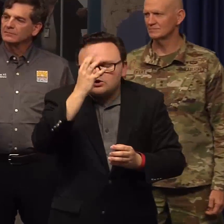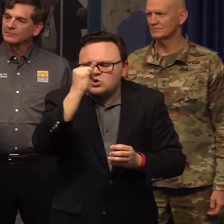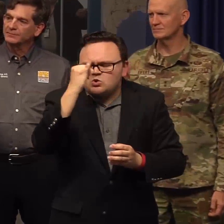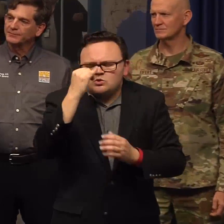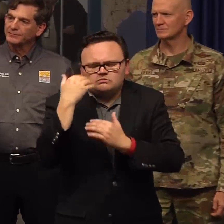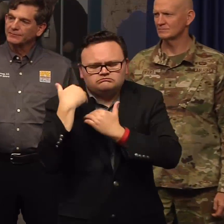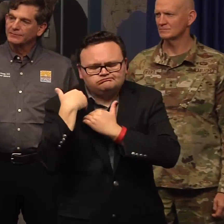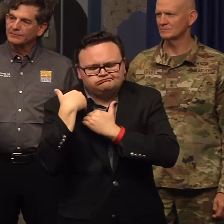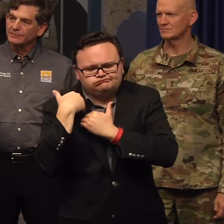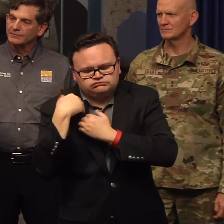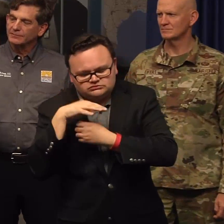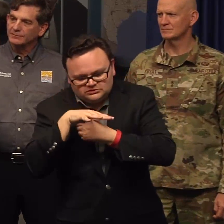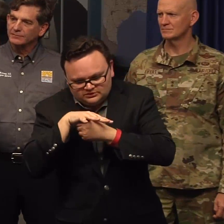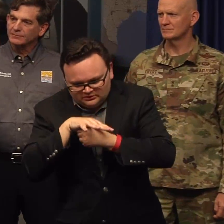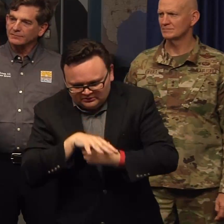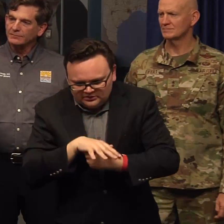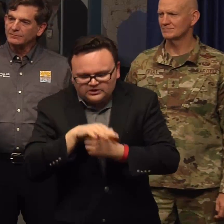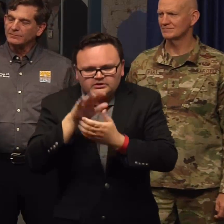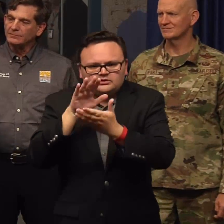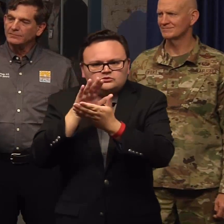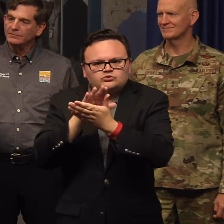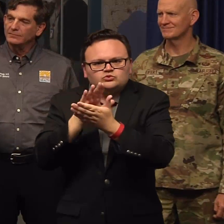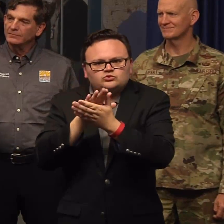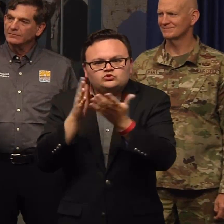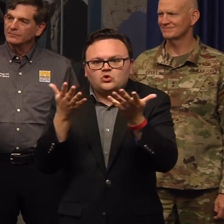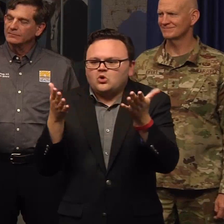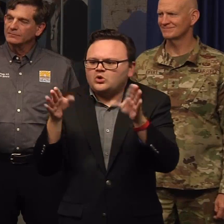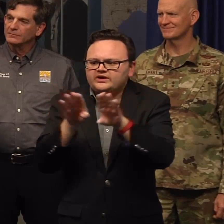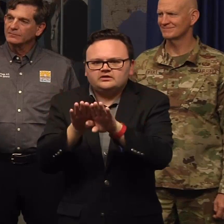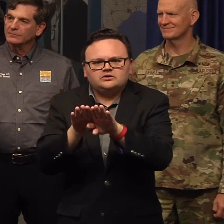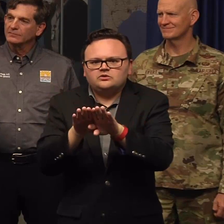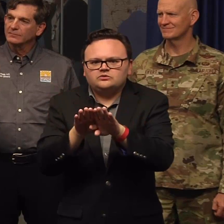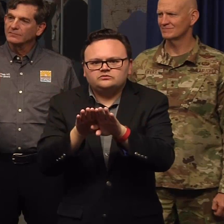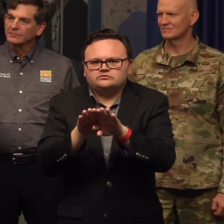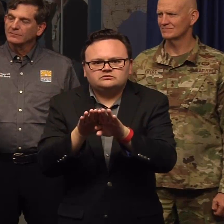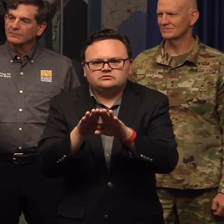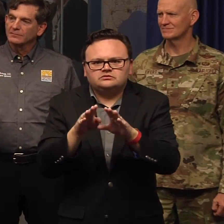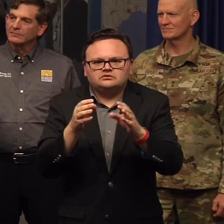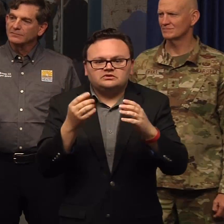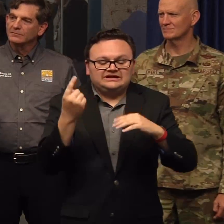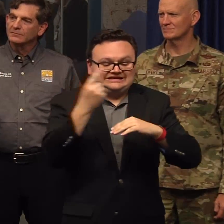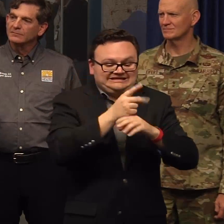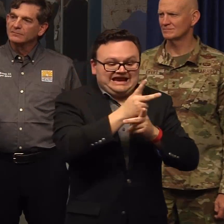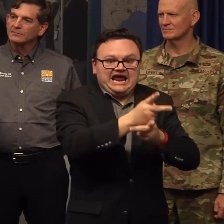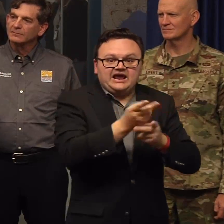THE STATIONS WE REPRESENT ASKING WHY YOU HAVEN'T CLOSED DAYCARE CENTERS. BECAUSE THE PARENTS ARE